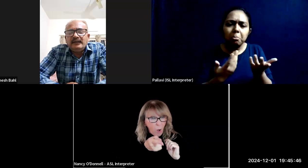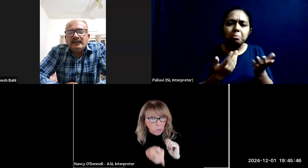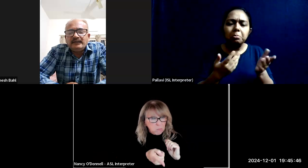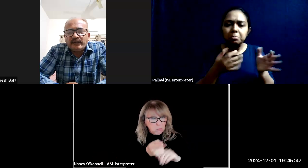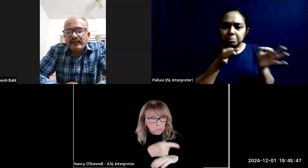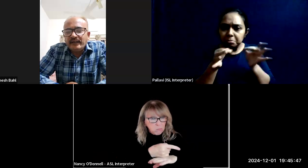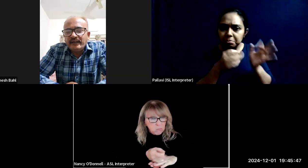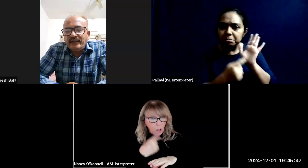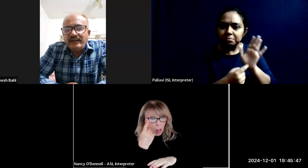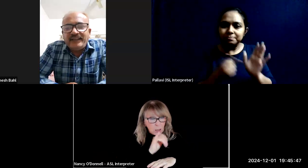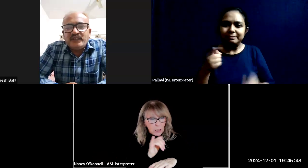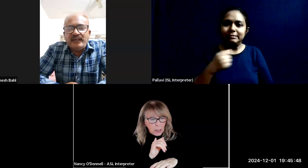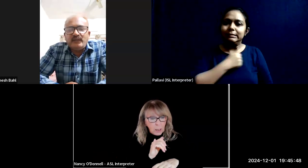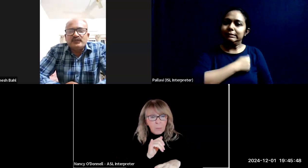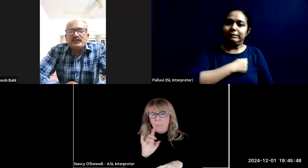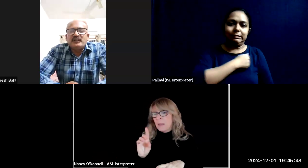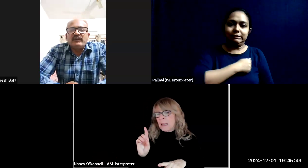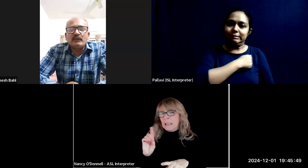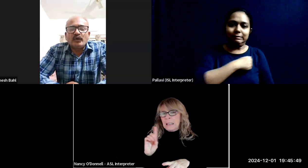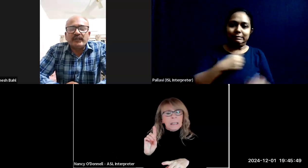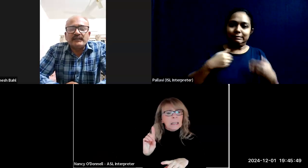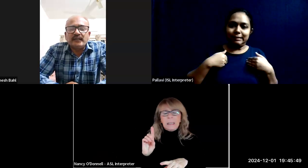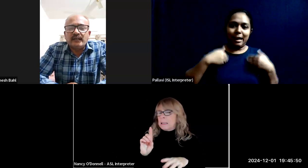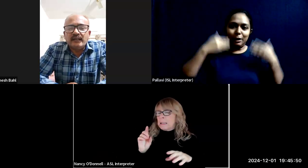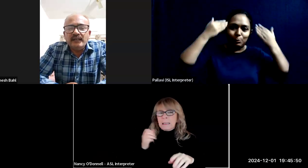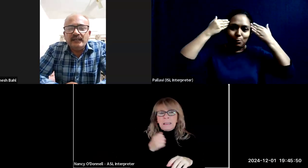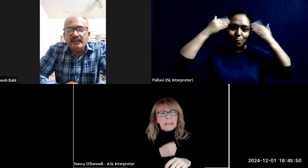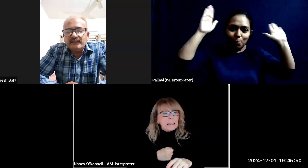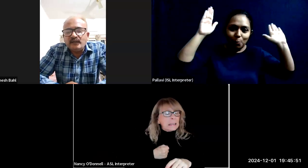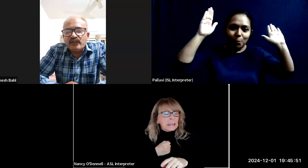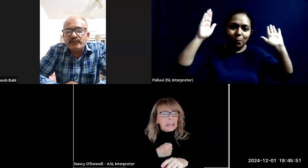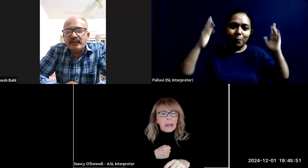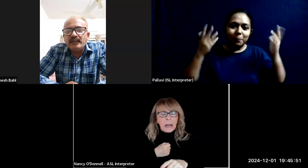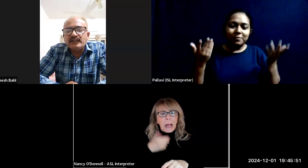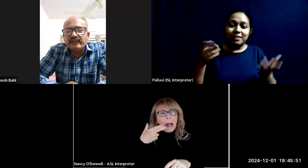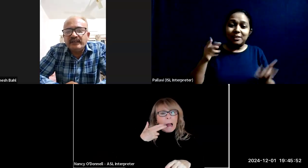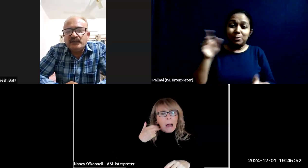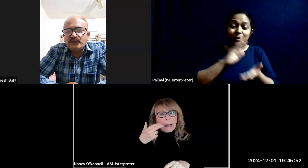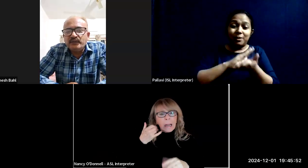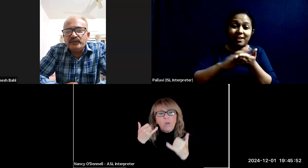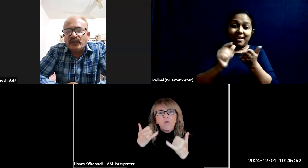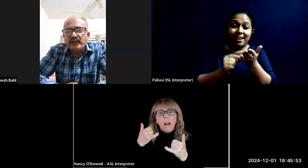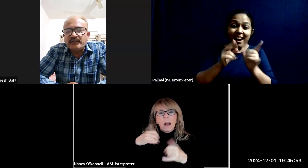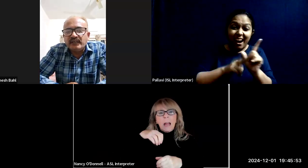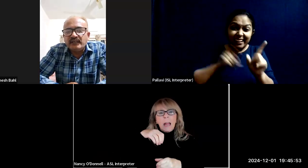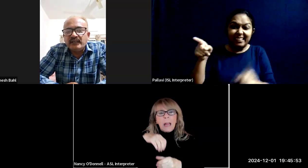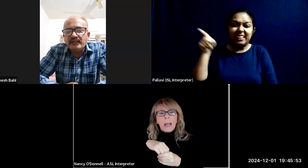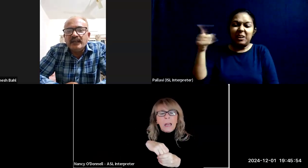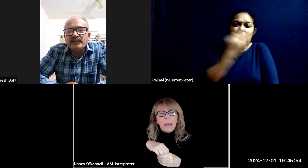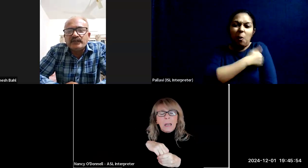[Dinesh speaking] Sorry, actually, I was not aware about this and Hunny is in hospital. That's why he told me to join this meeting.